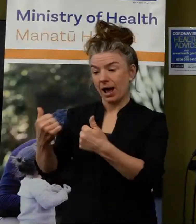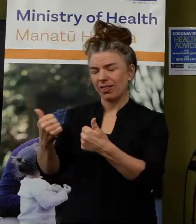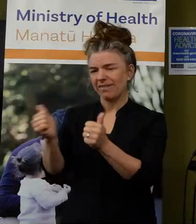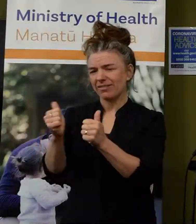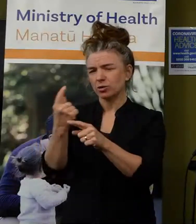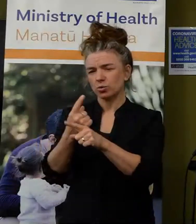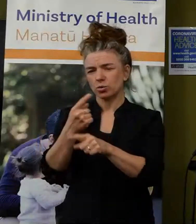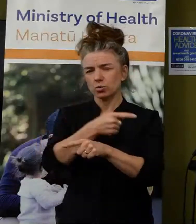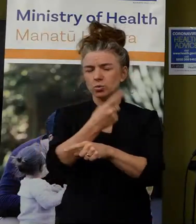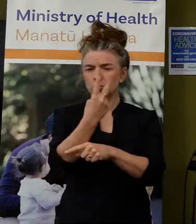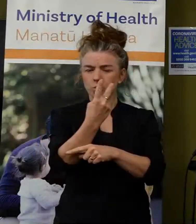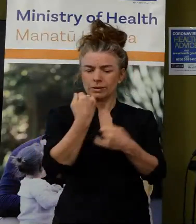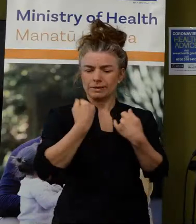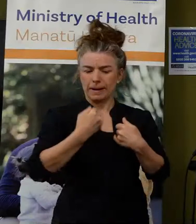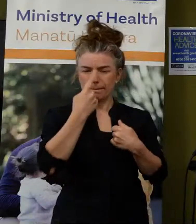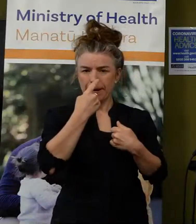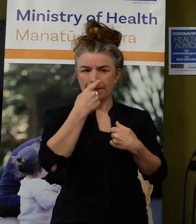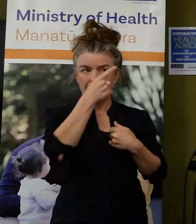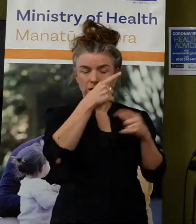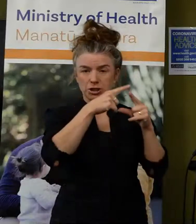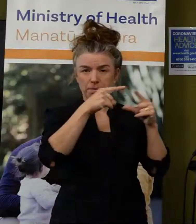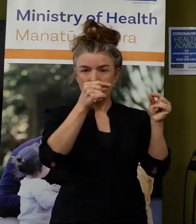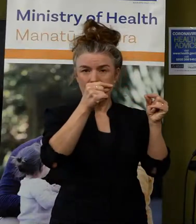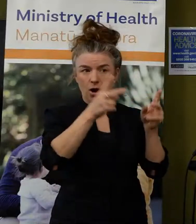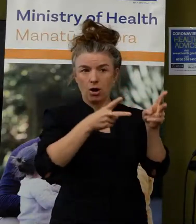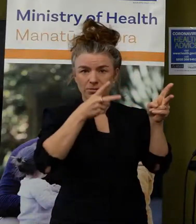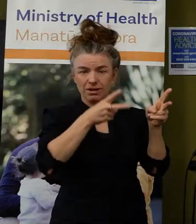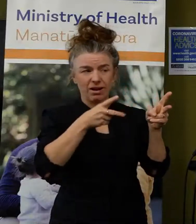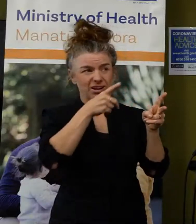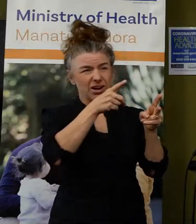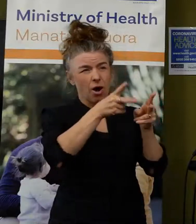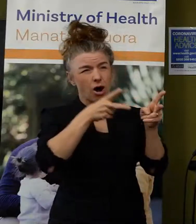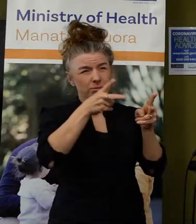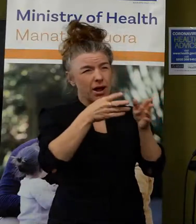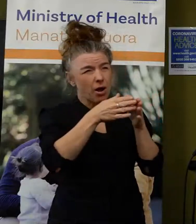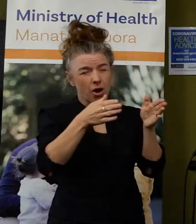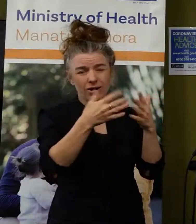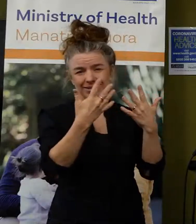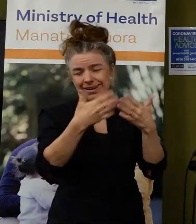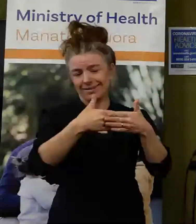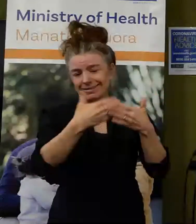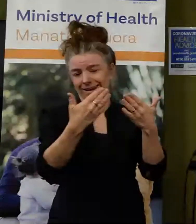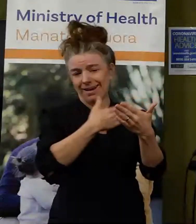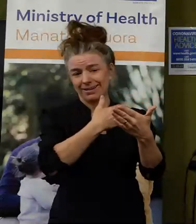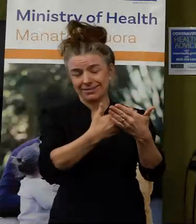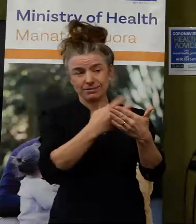who are in hospital in Japan. They've been in hospital for probably around 10 days now. They're stable.